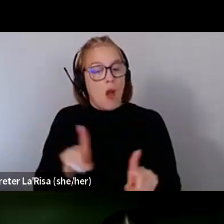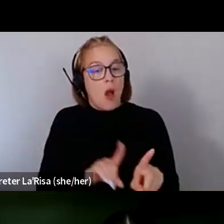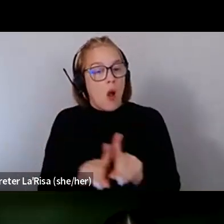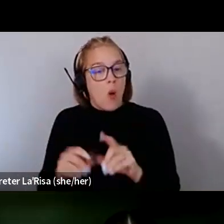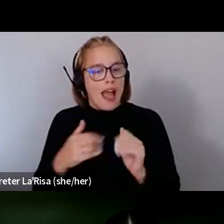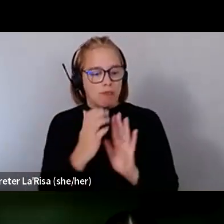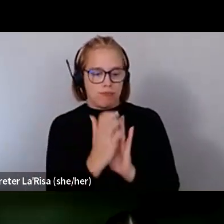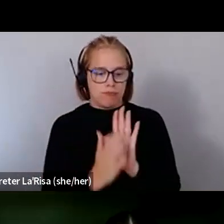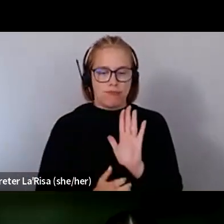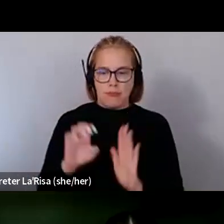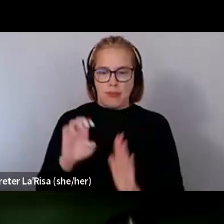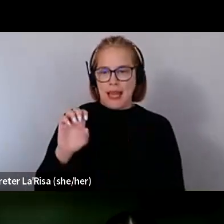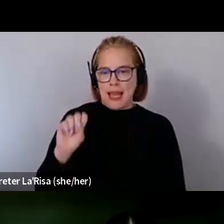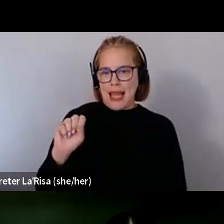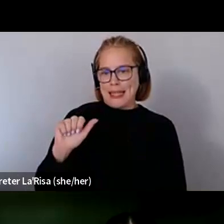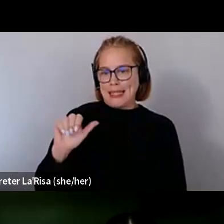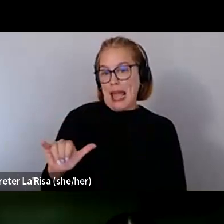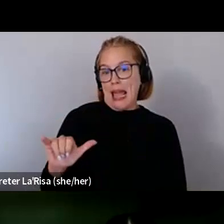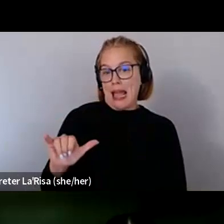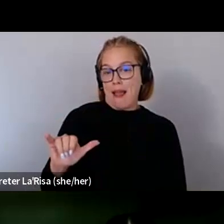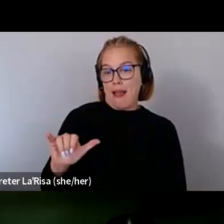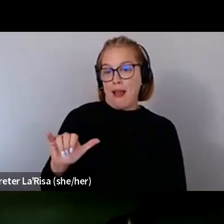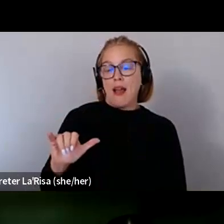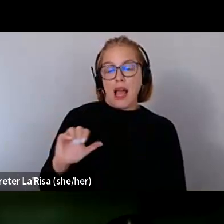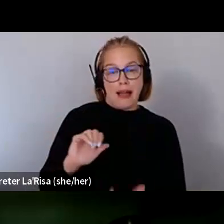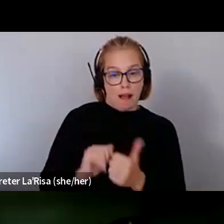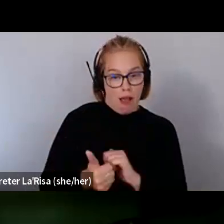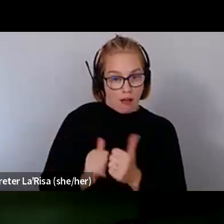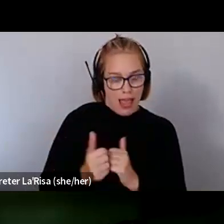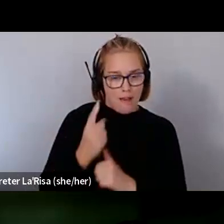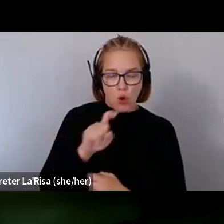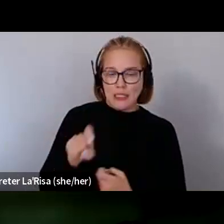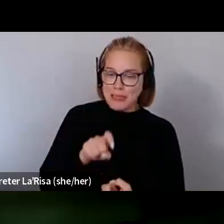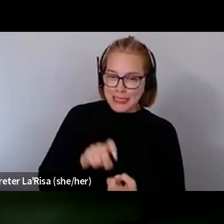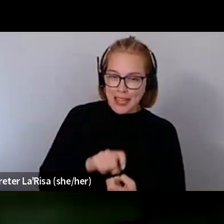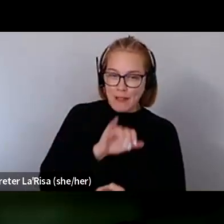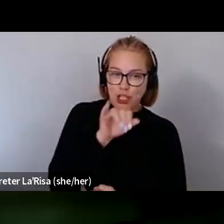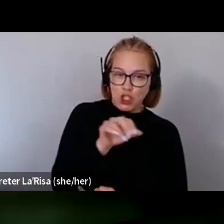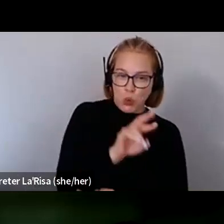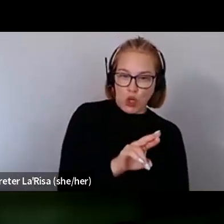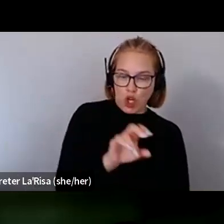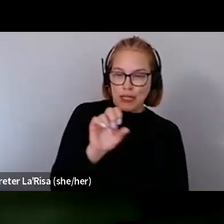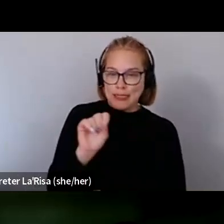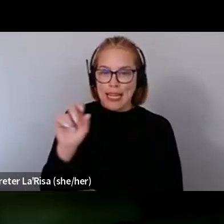: I have been working with my alma mater and how they teach that flash